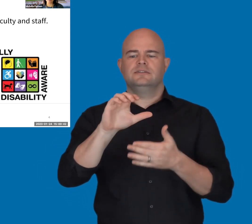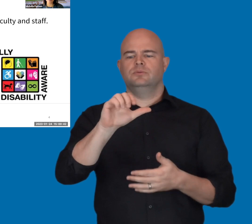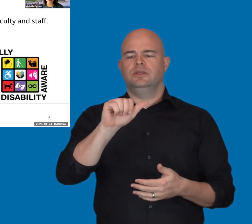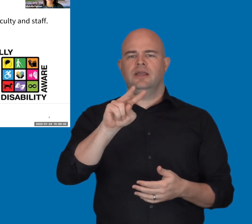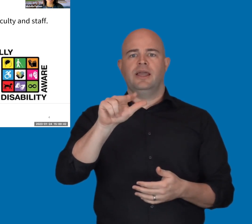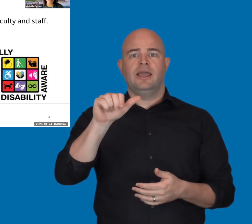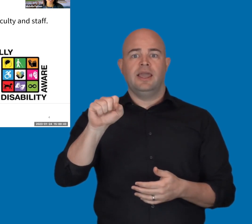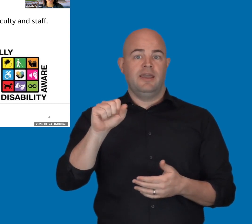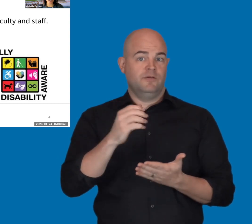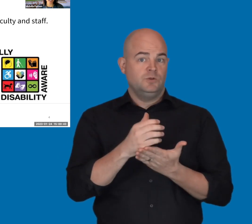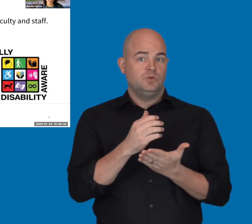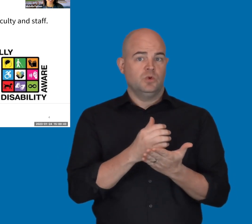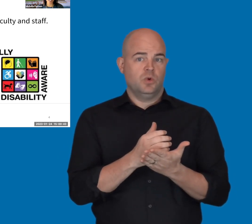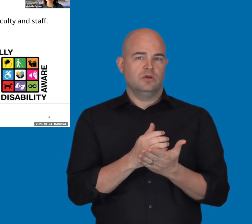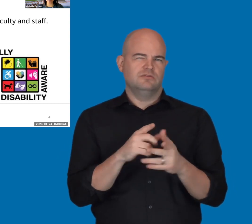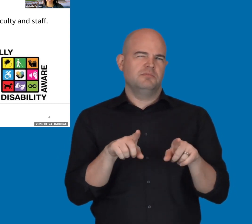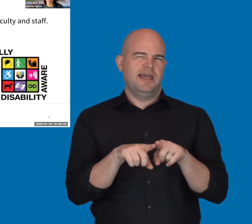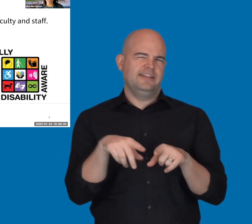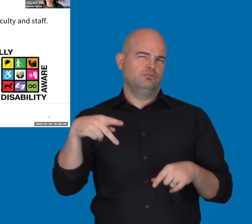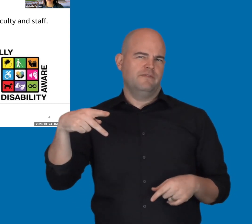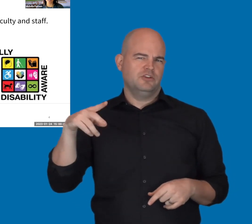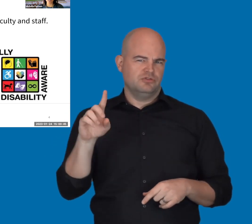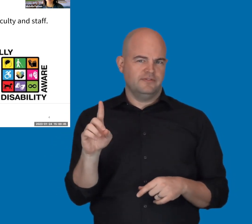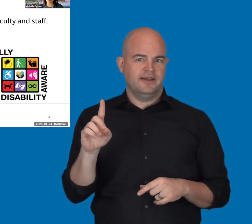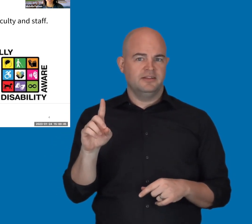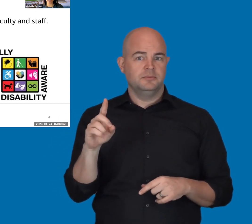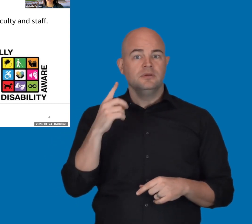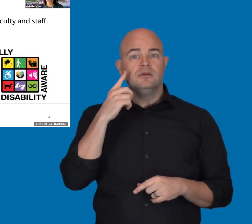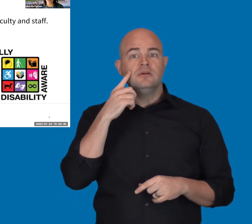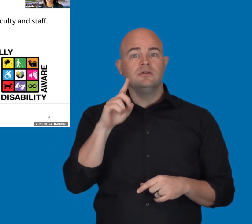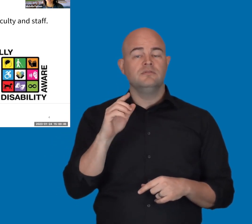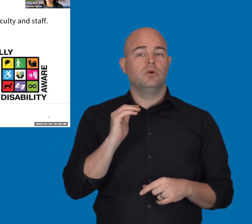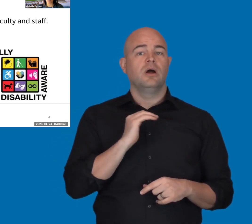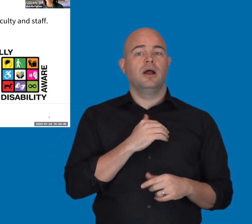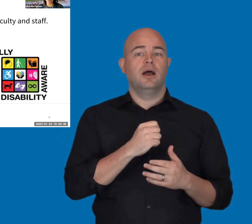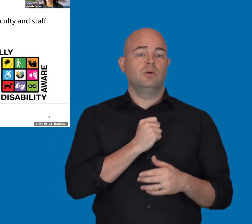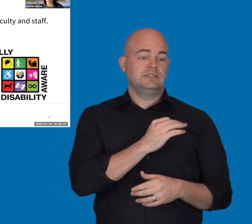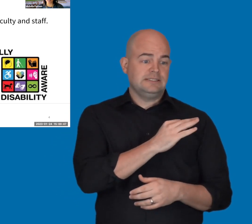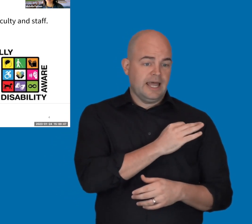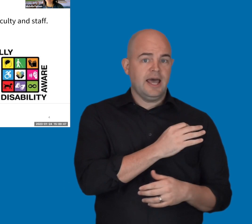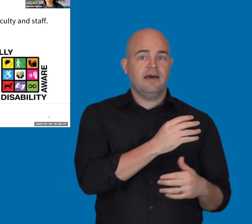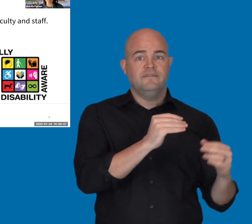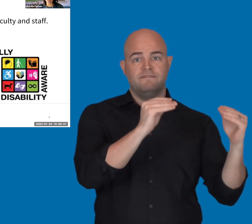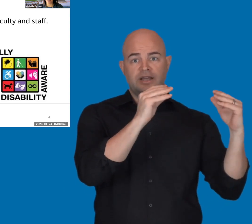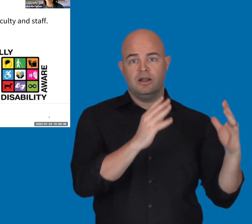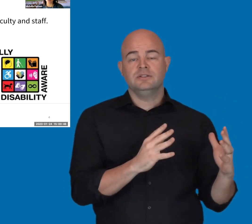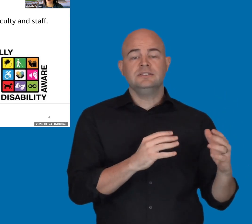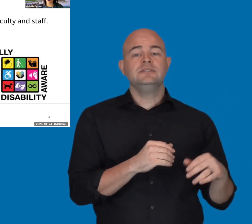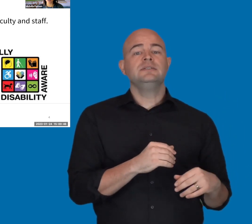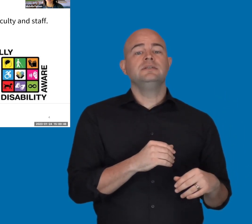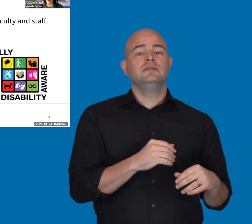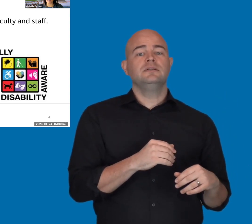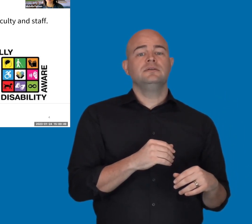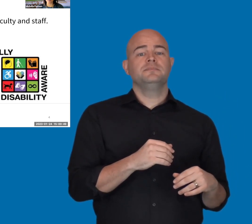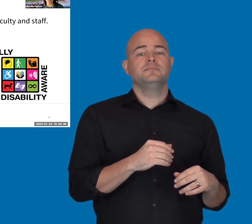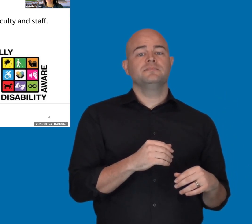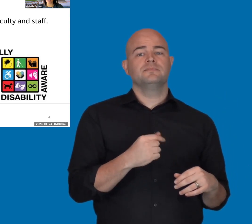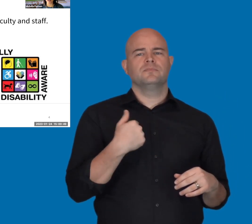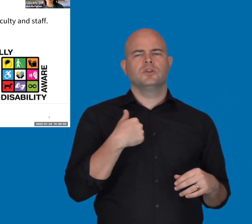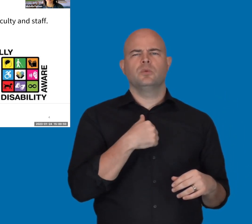So, I don't know about your schools, but we have a lot of ally trainings going on and we certainly wanted to hop